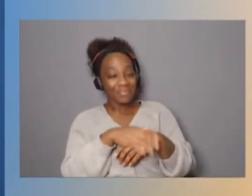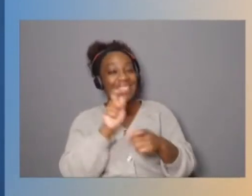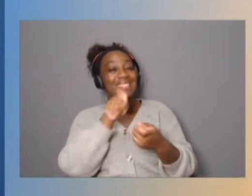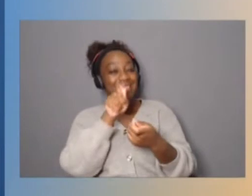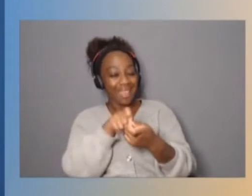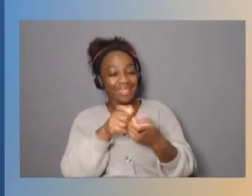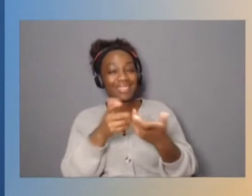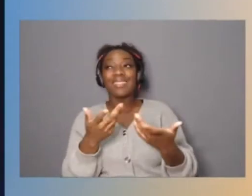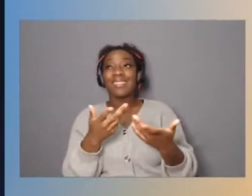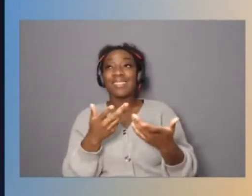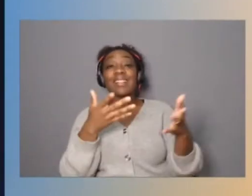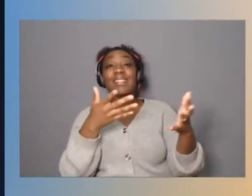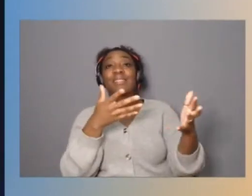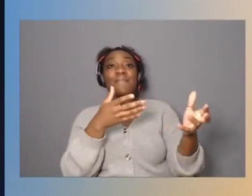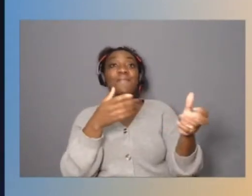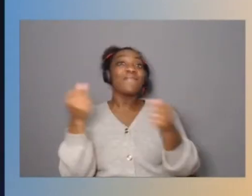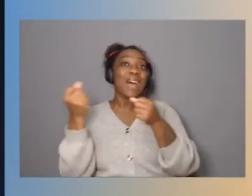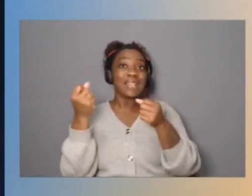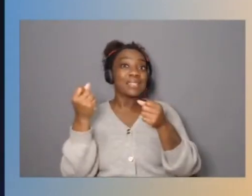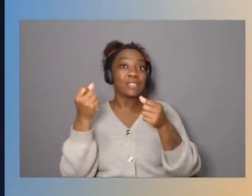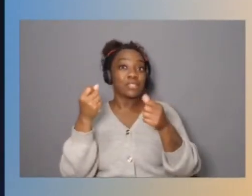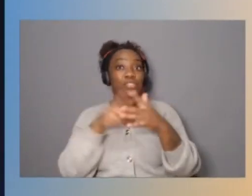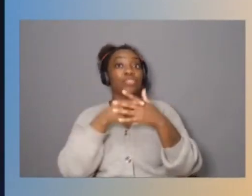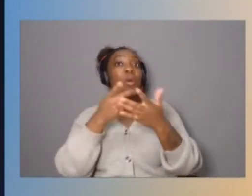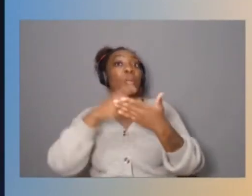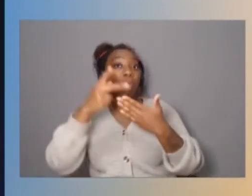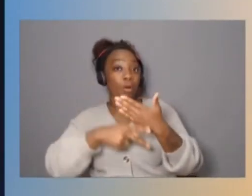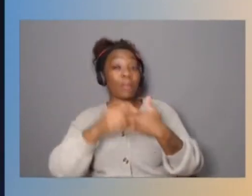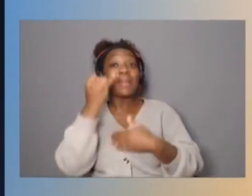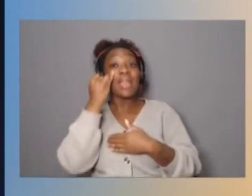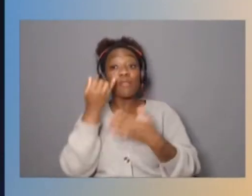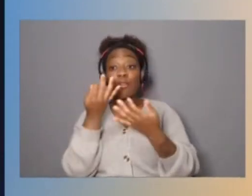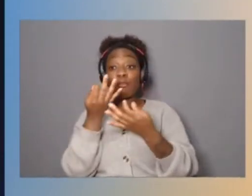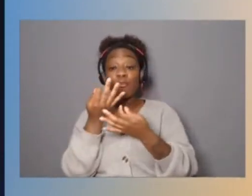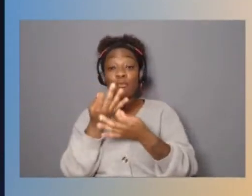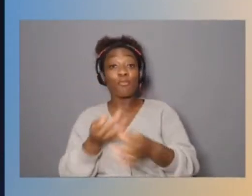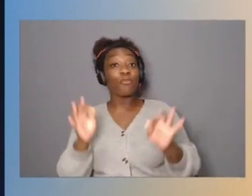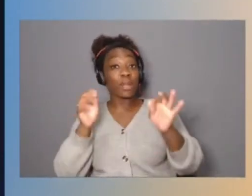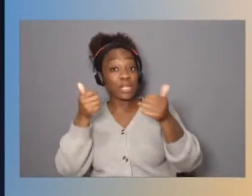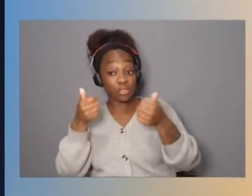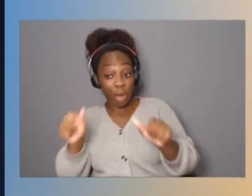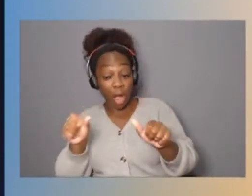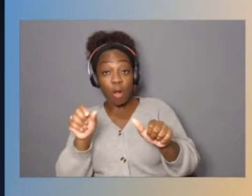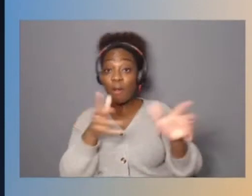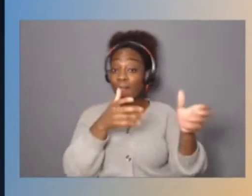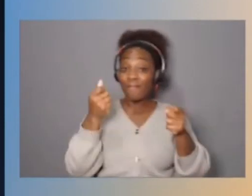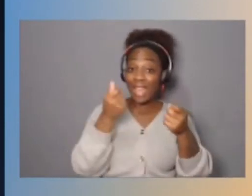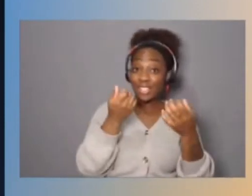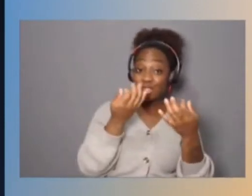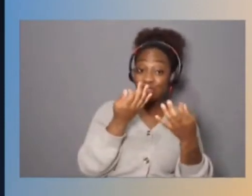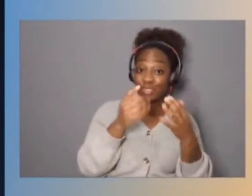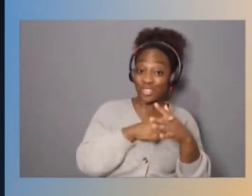so if the free trial or the Fast Start isn't what you're looking for, you can even apply for credits.